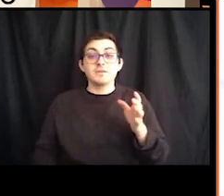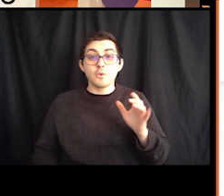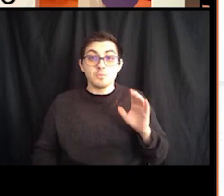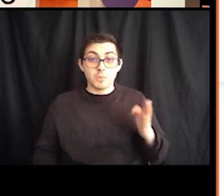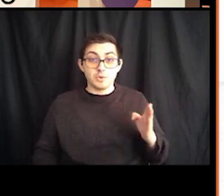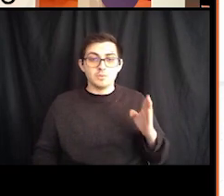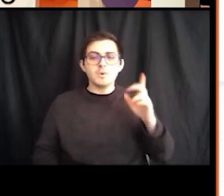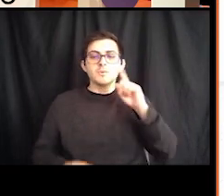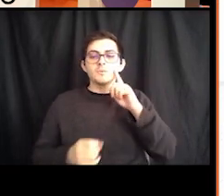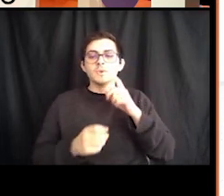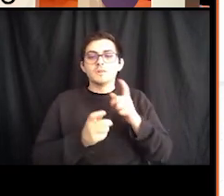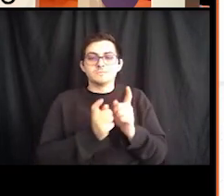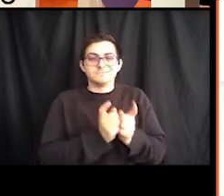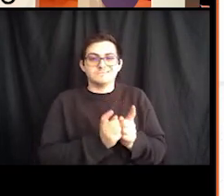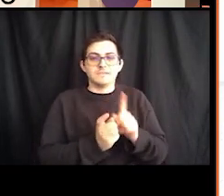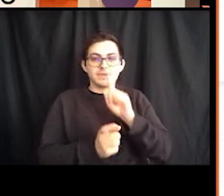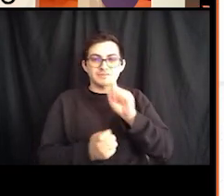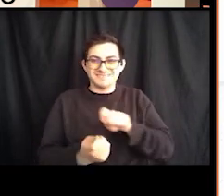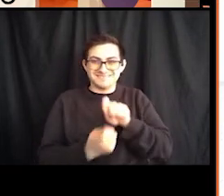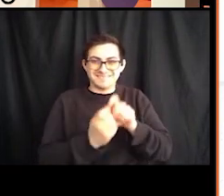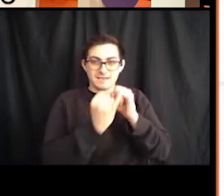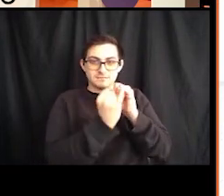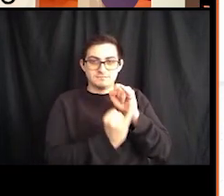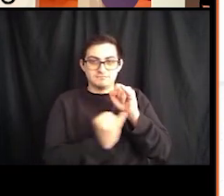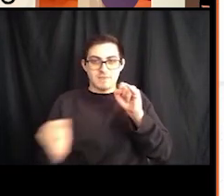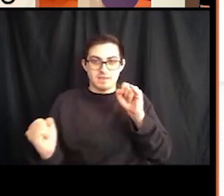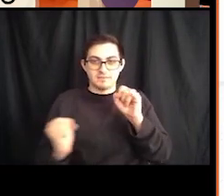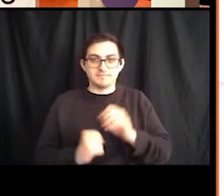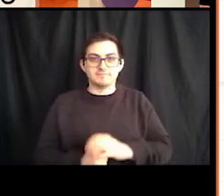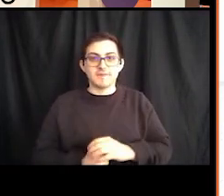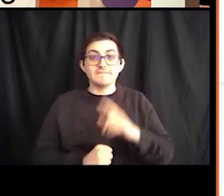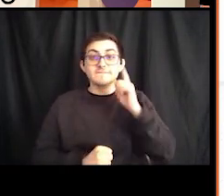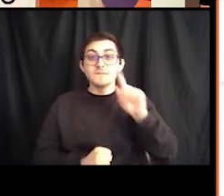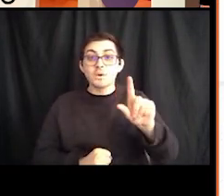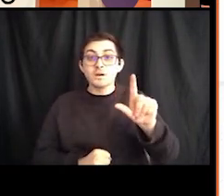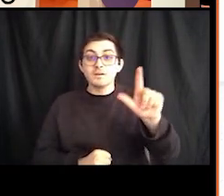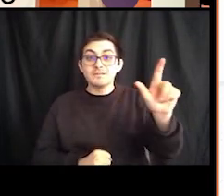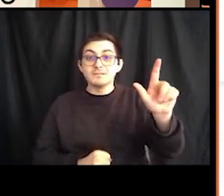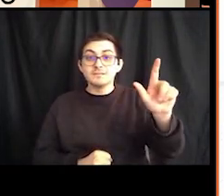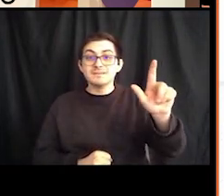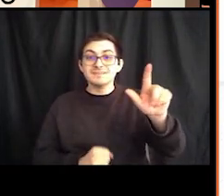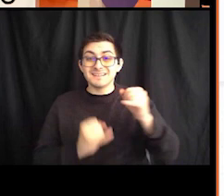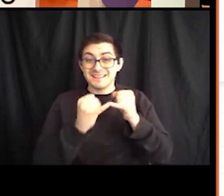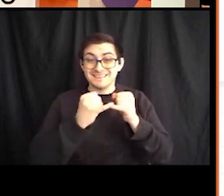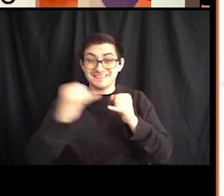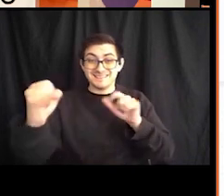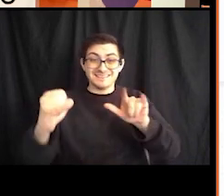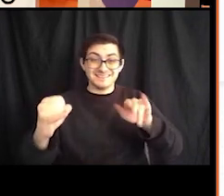Press L to quickly select the line tool to draw a line. Also, hovering over objects will reveal collection points